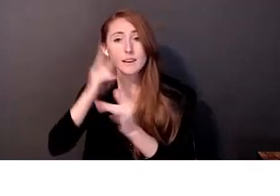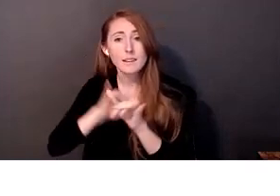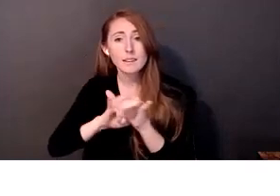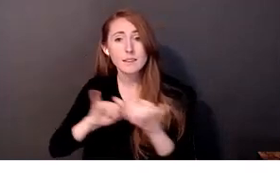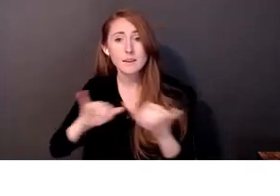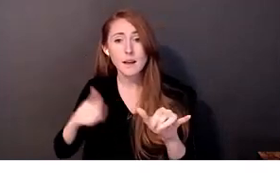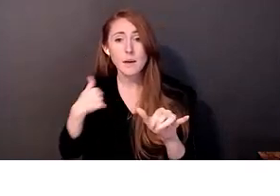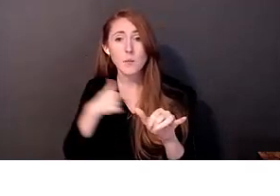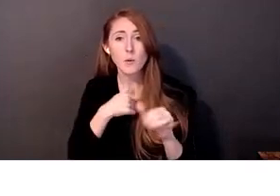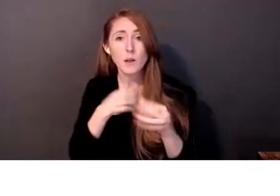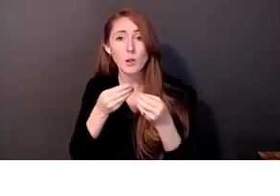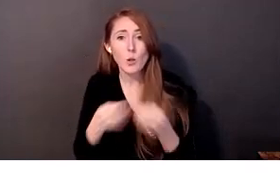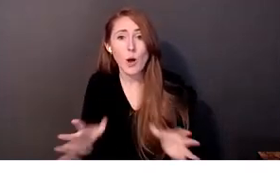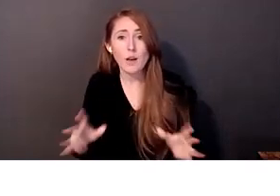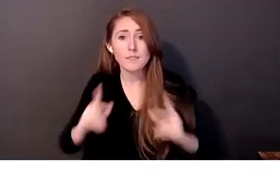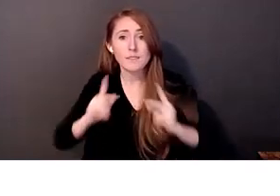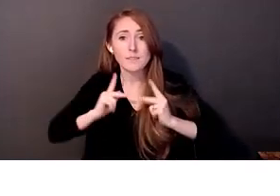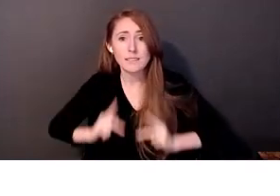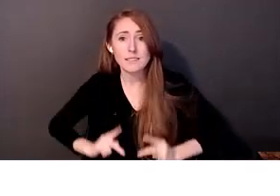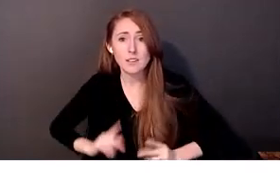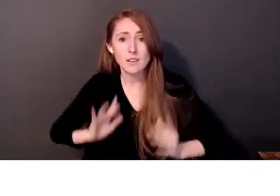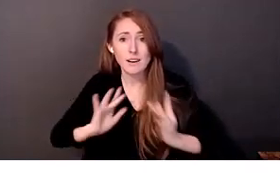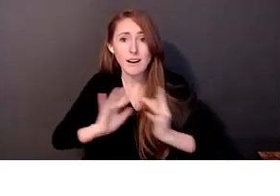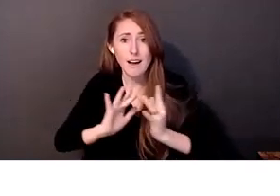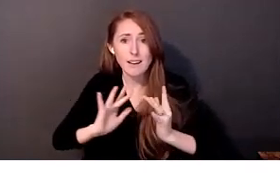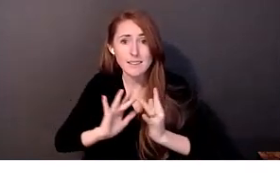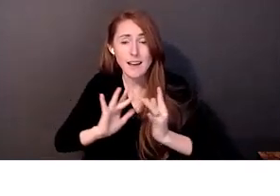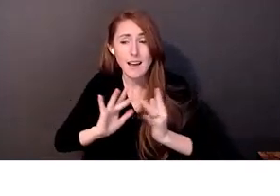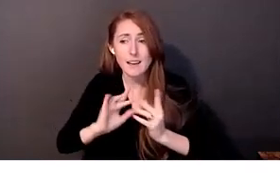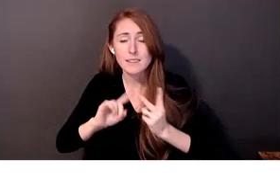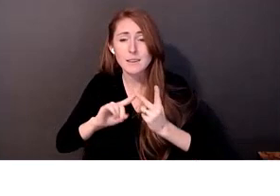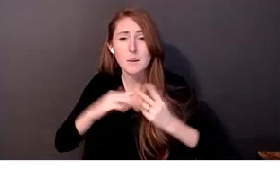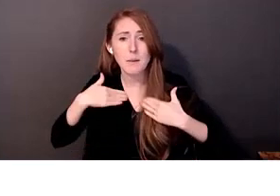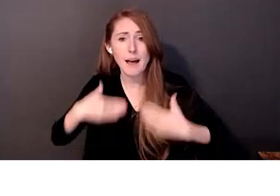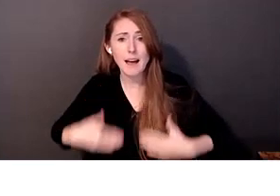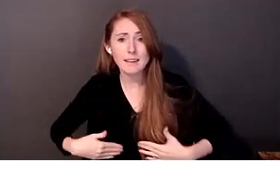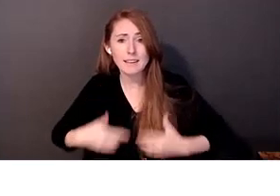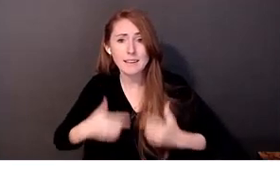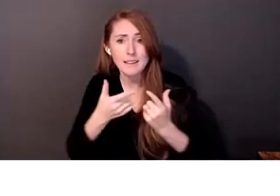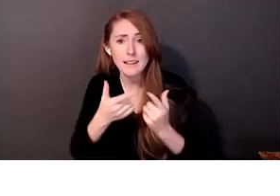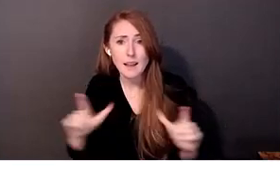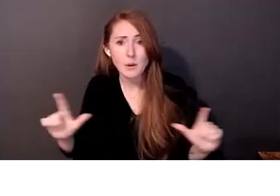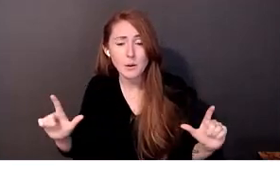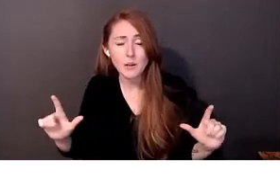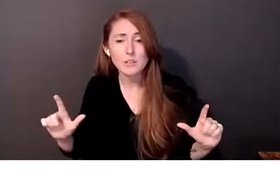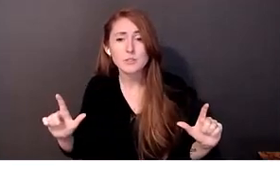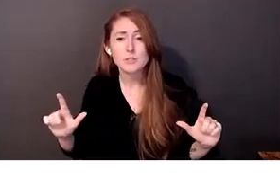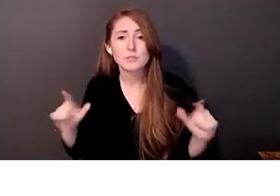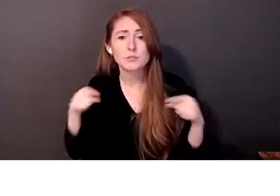the body language that we miss when we are performing focus